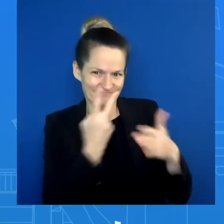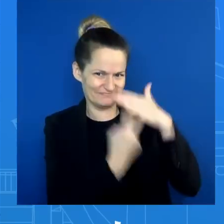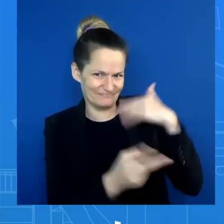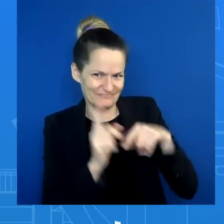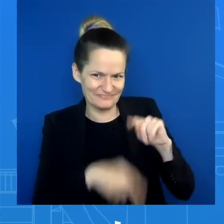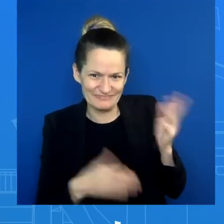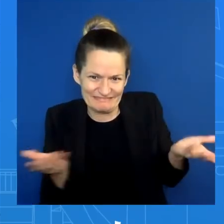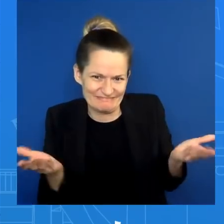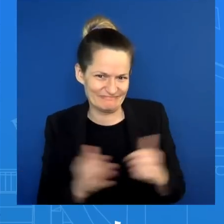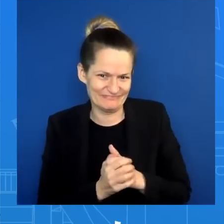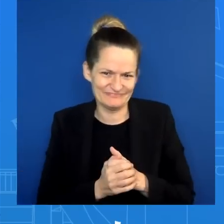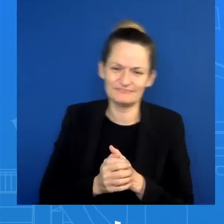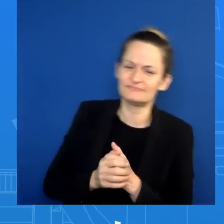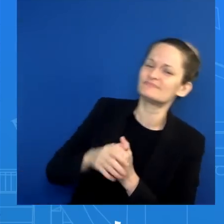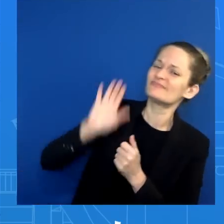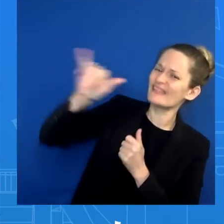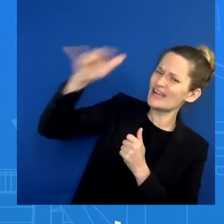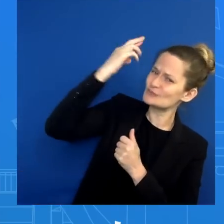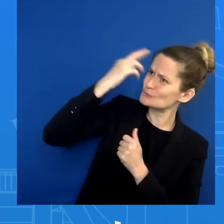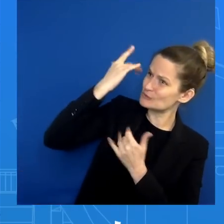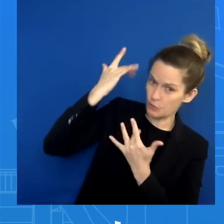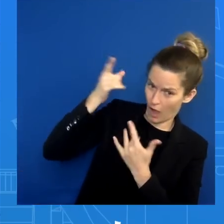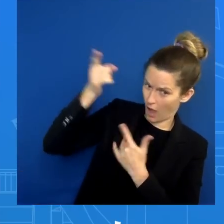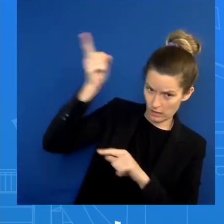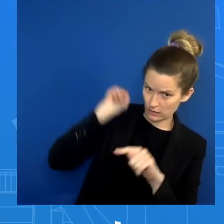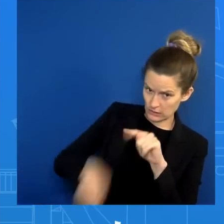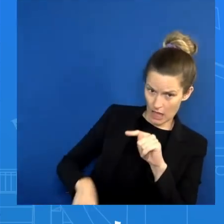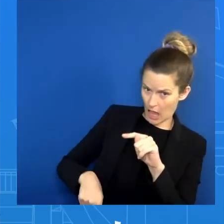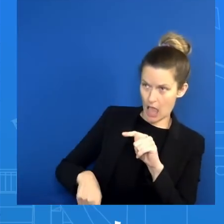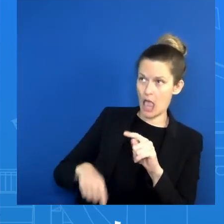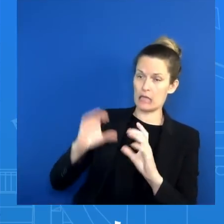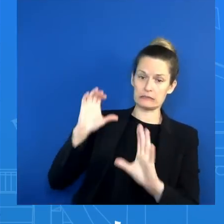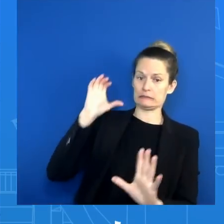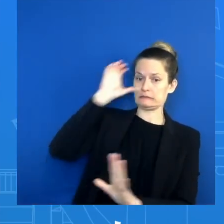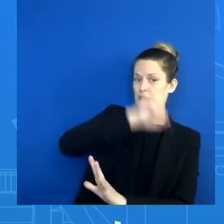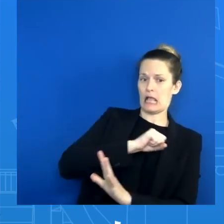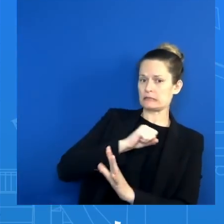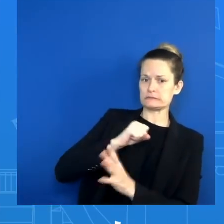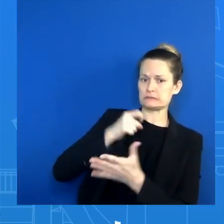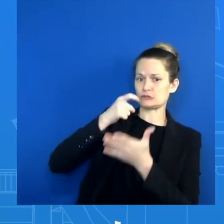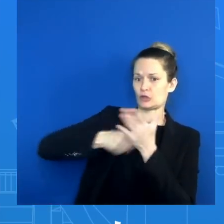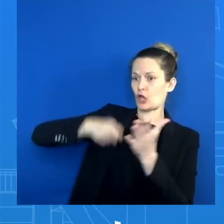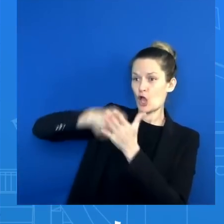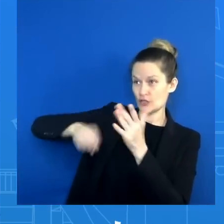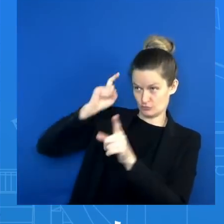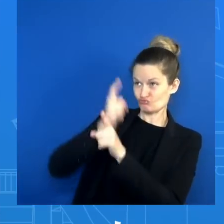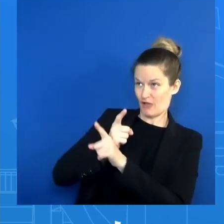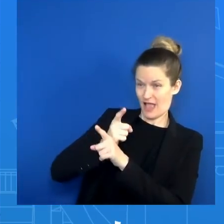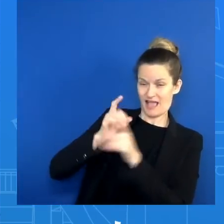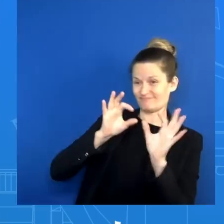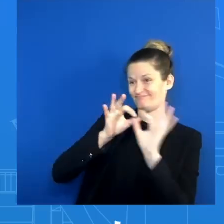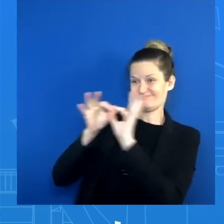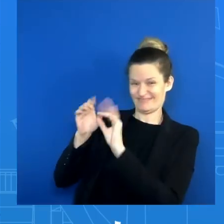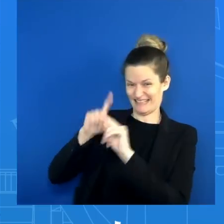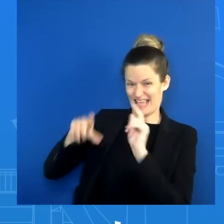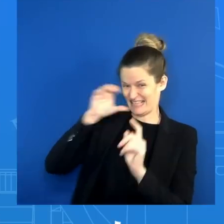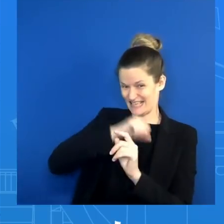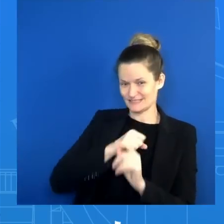I, I mean, I am answering this in the most. We just don't we are doing everything that we can. We have a specific website